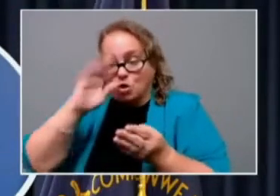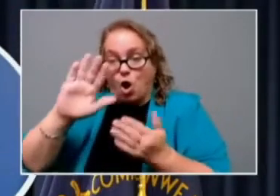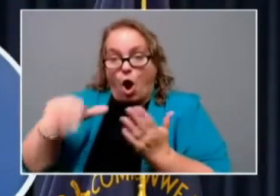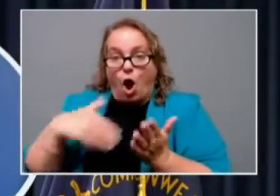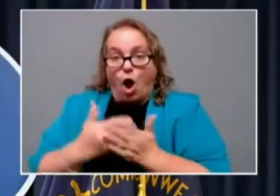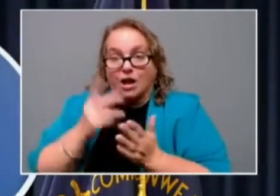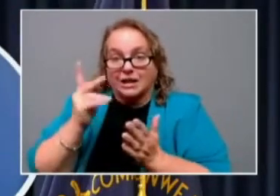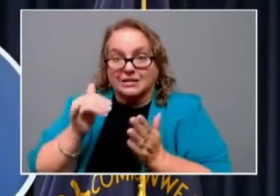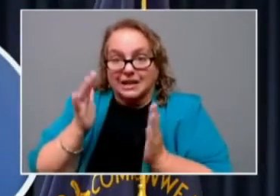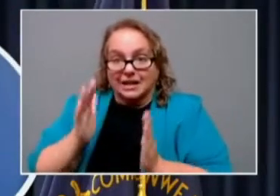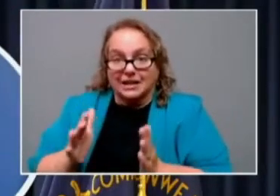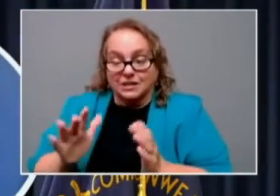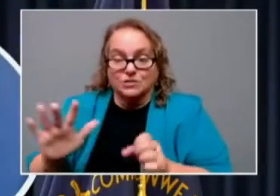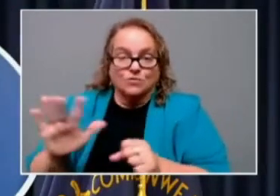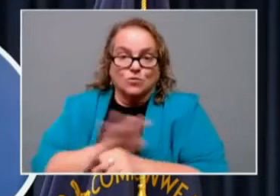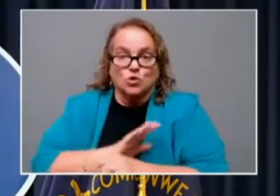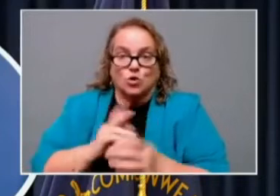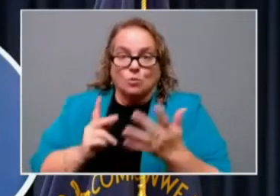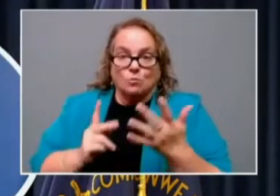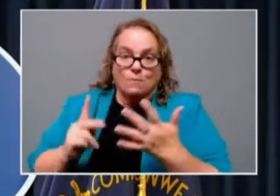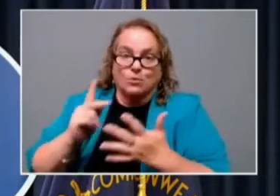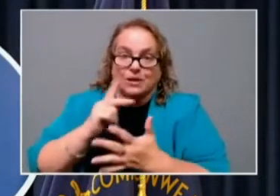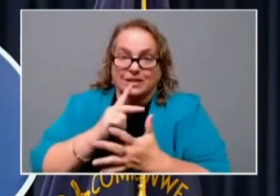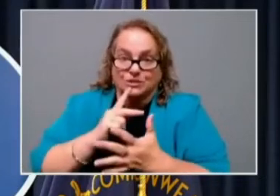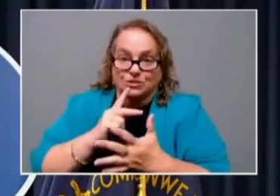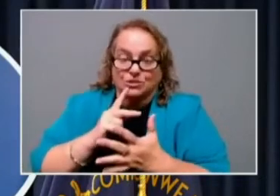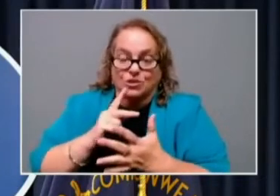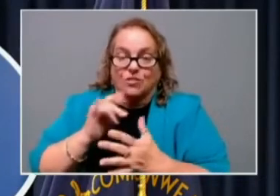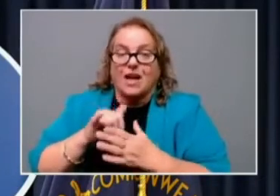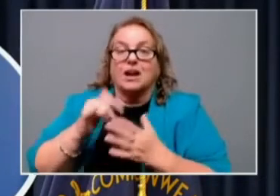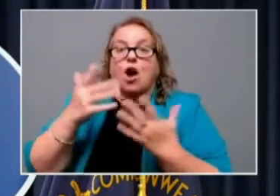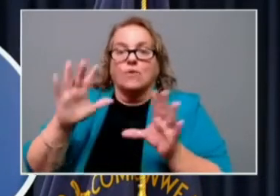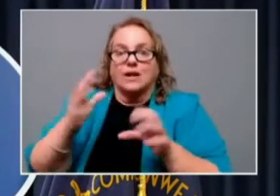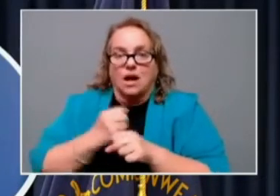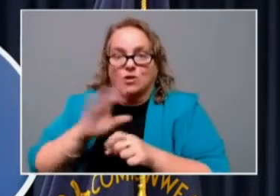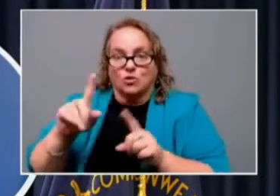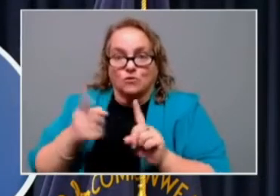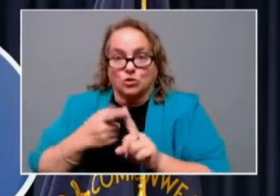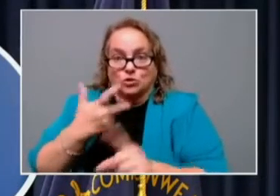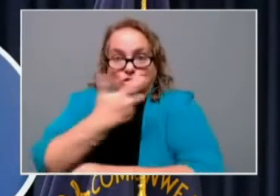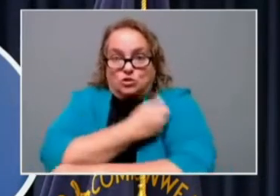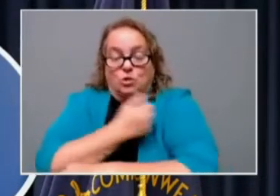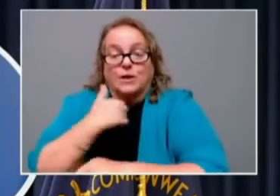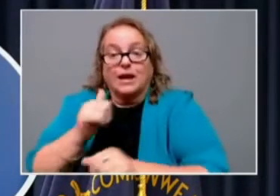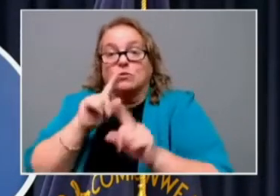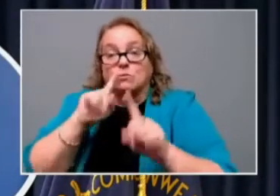has gotten at least there. First shot of hope. We can report today that 59 of